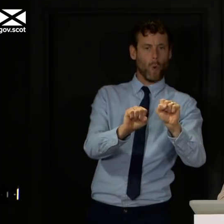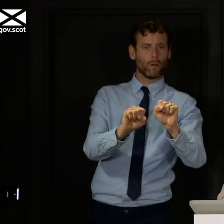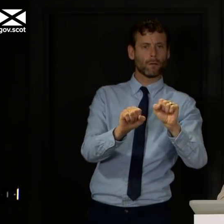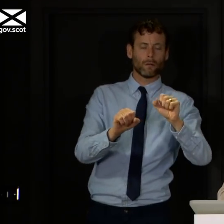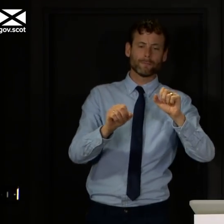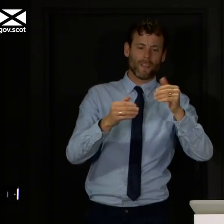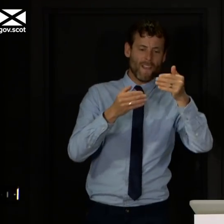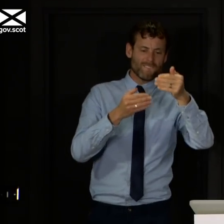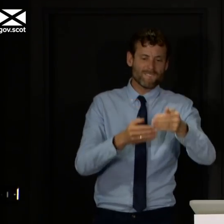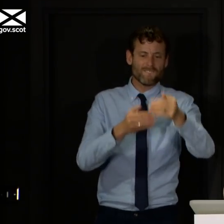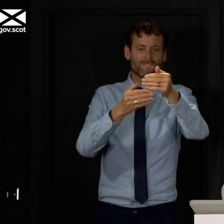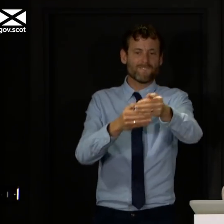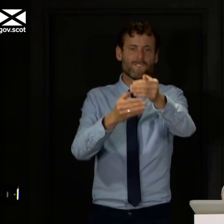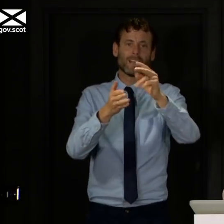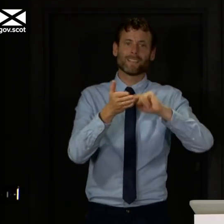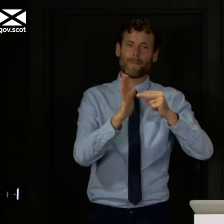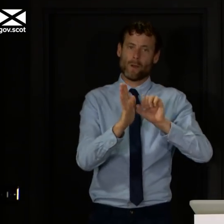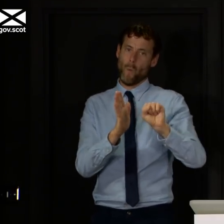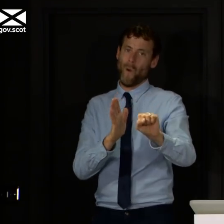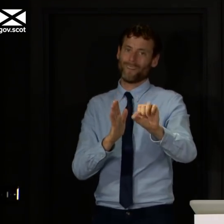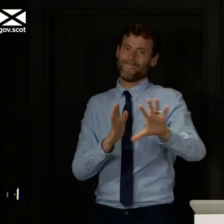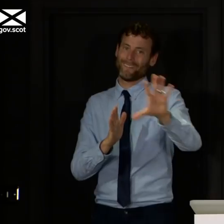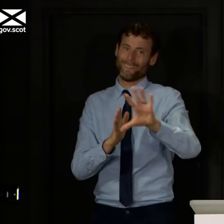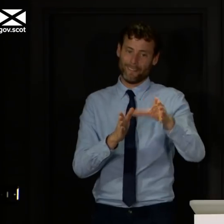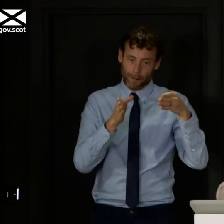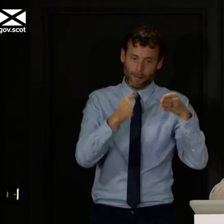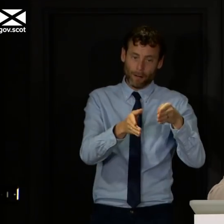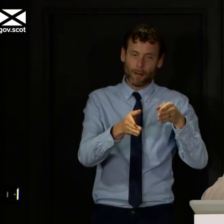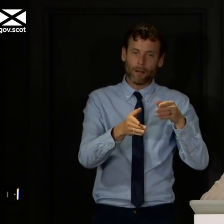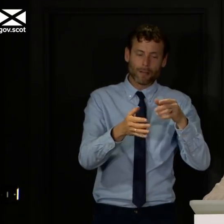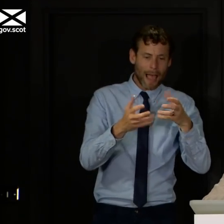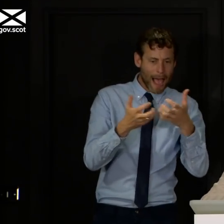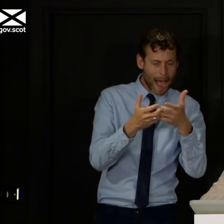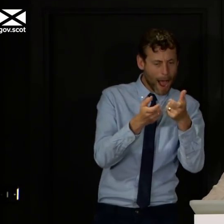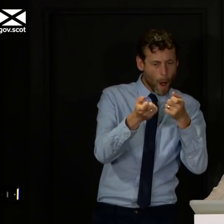plan that within our phasing is being operationalised. So there will be more detailed bits of guidance